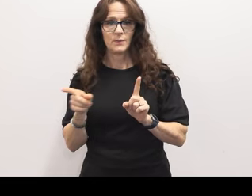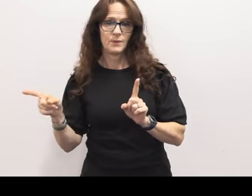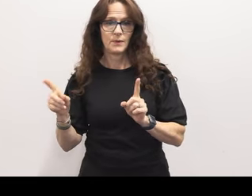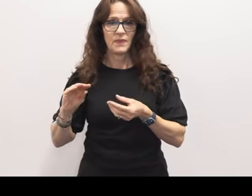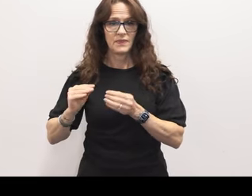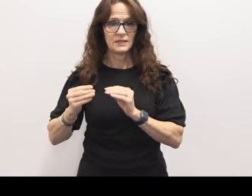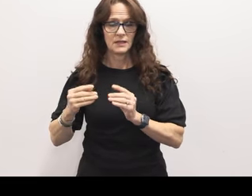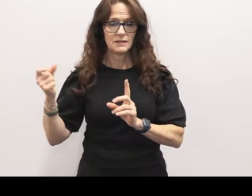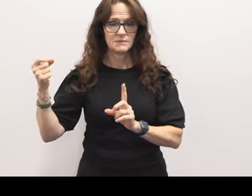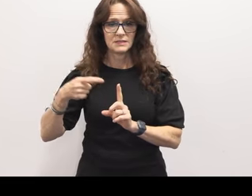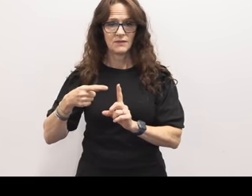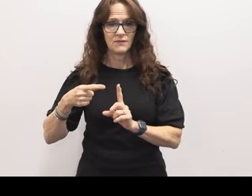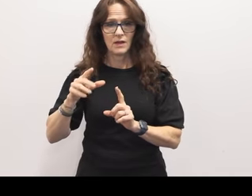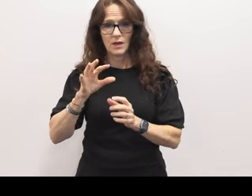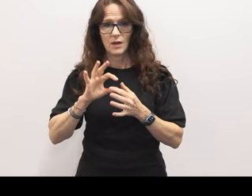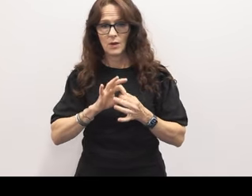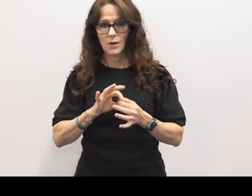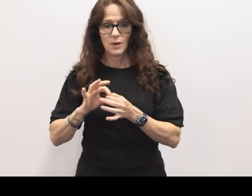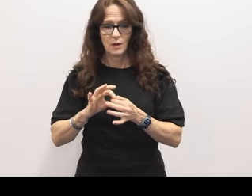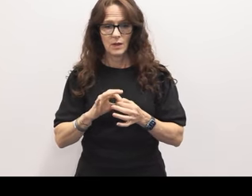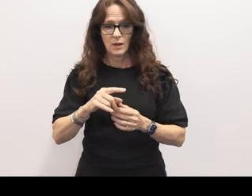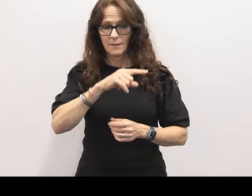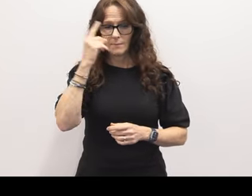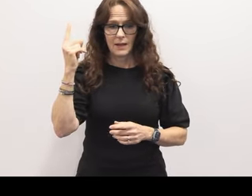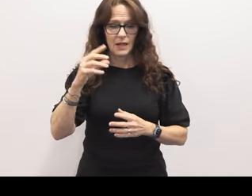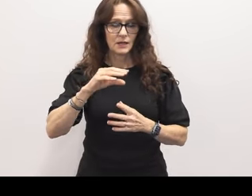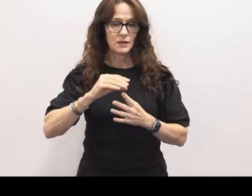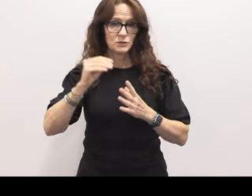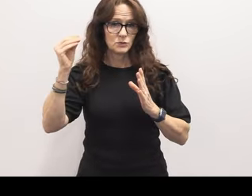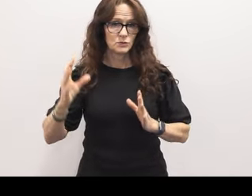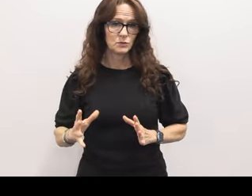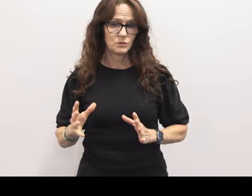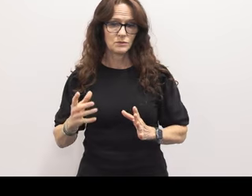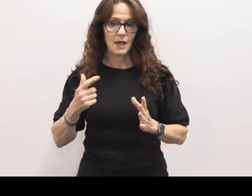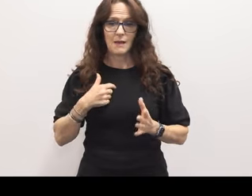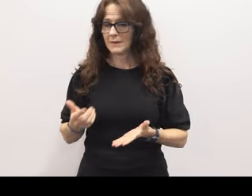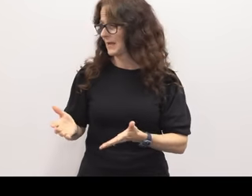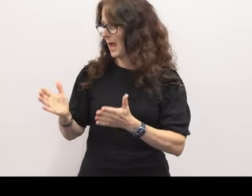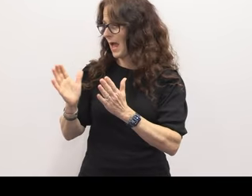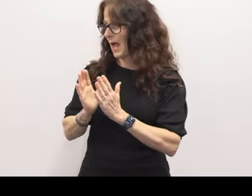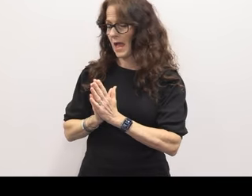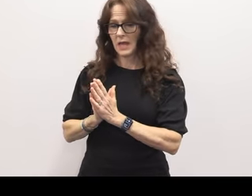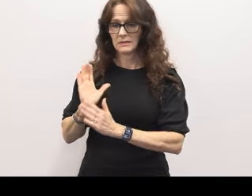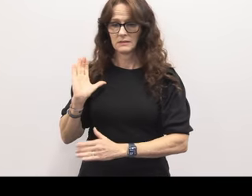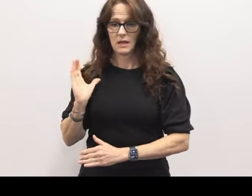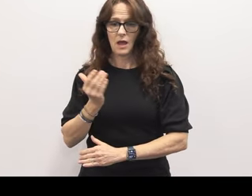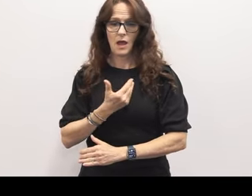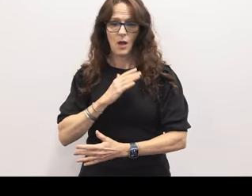specifically around our Black students. So I'm going to ask that our middle school